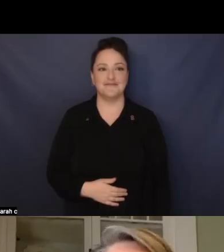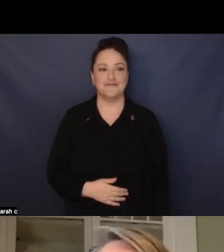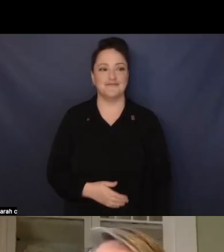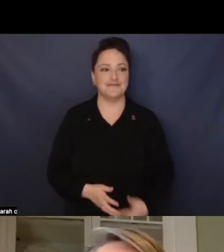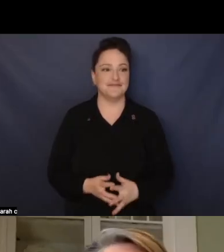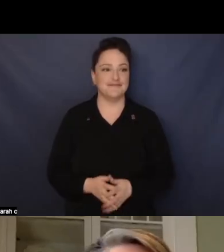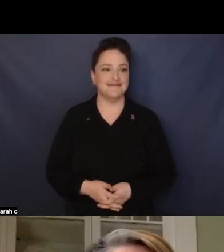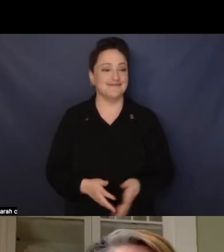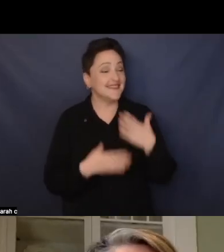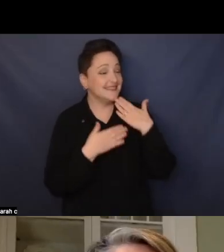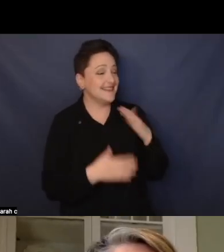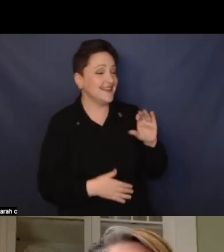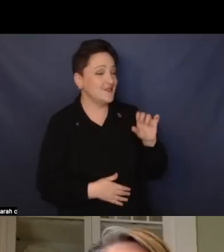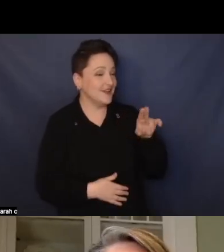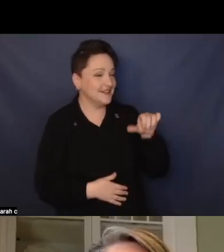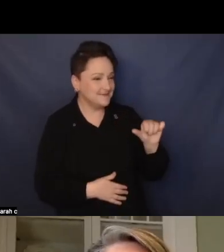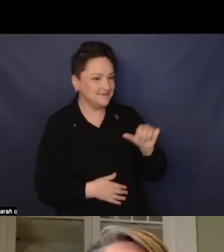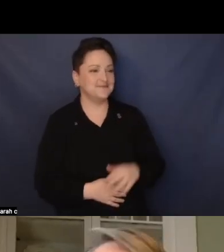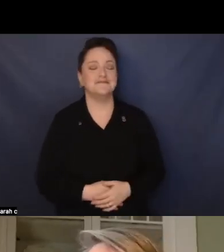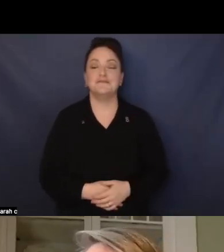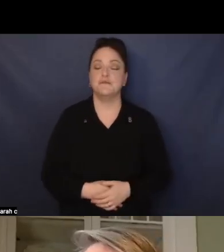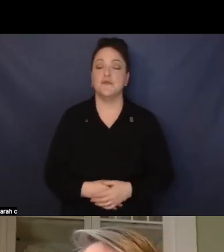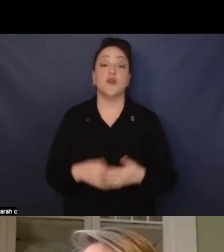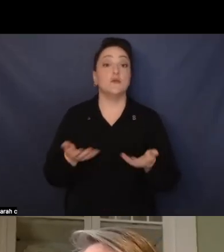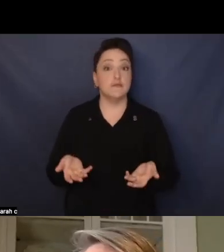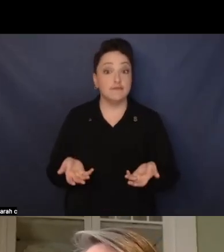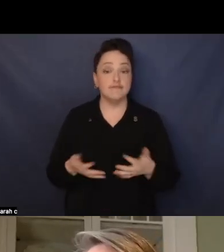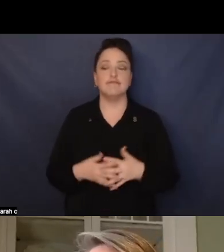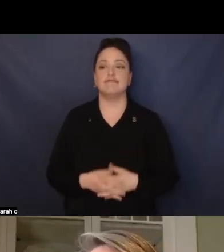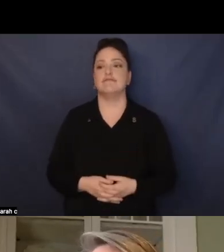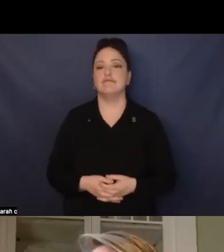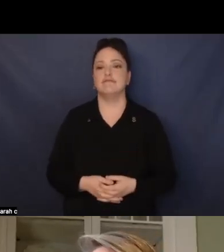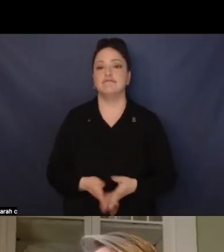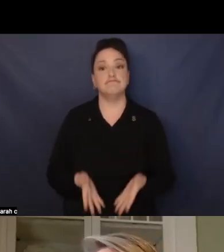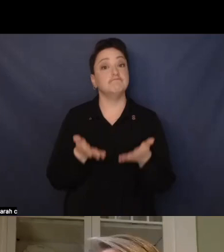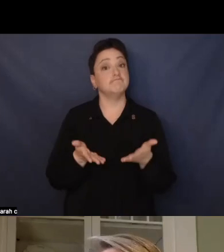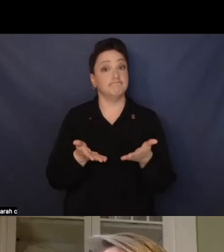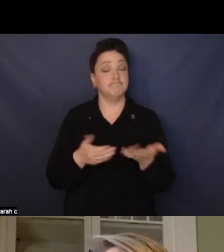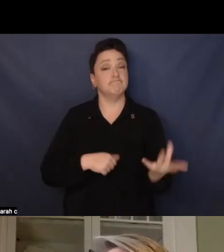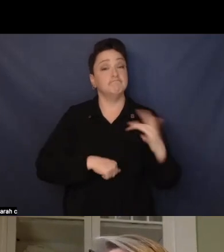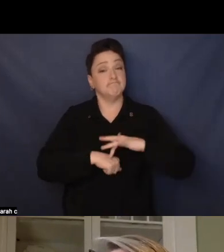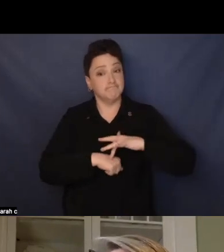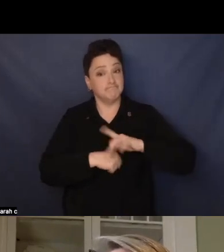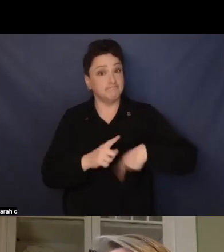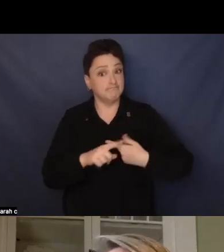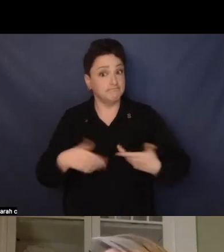Thanks, Claudia. So I am going to cover the part about impact on current